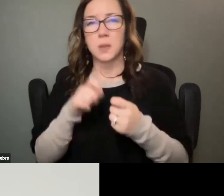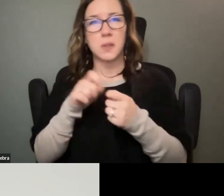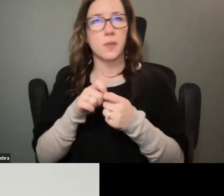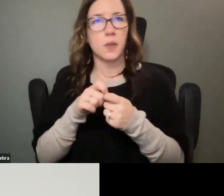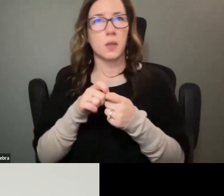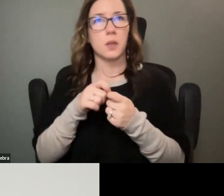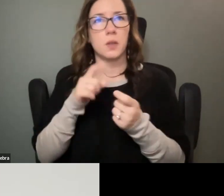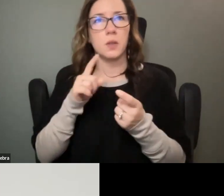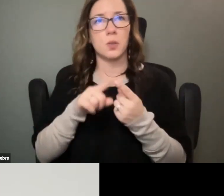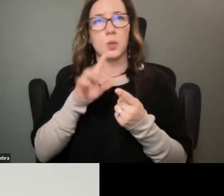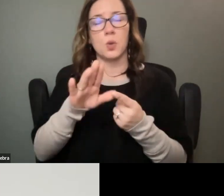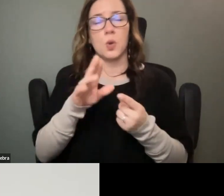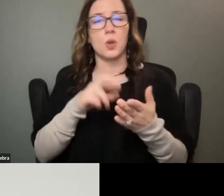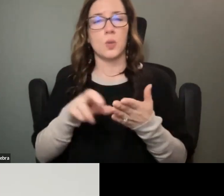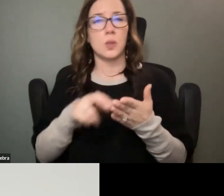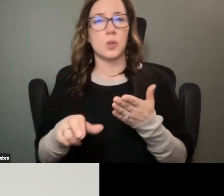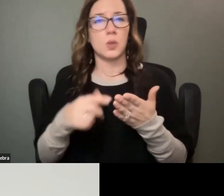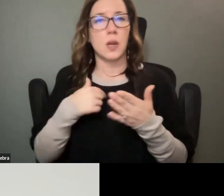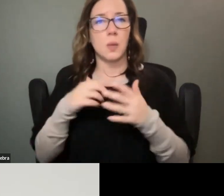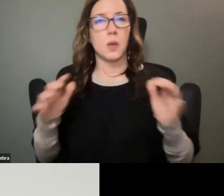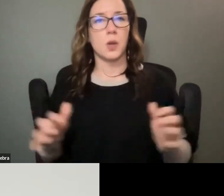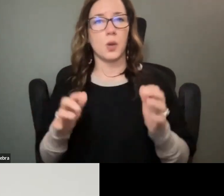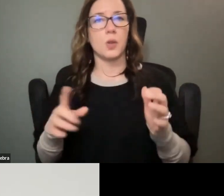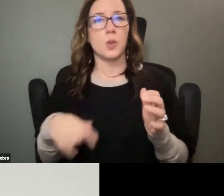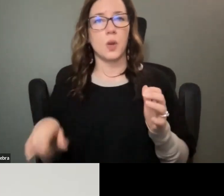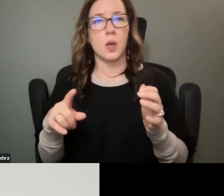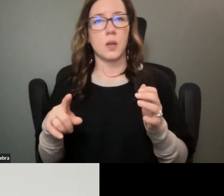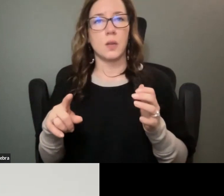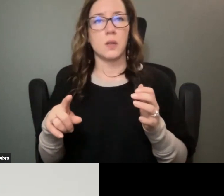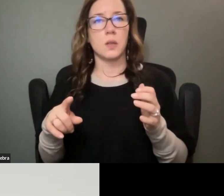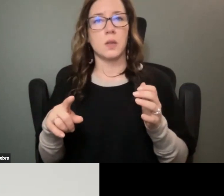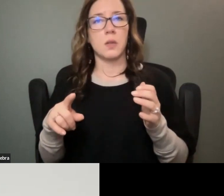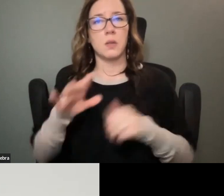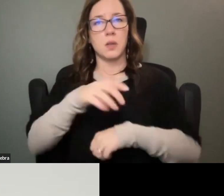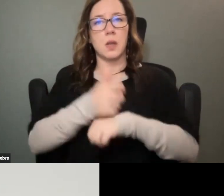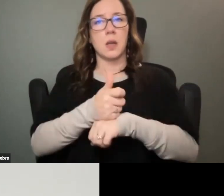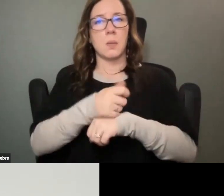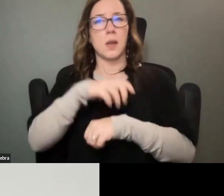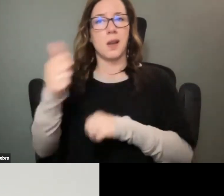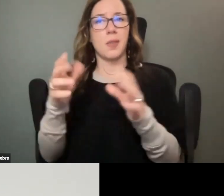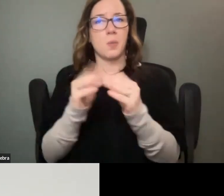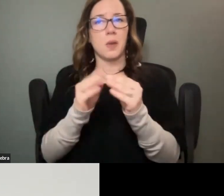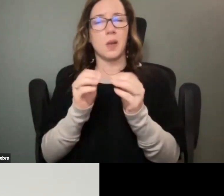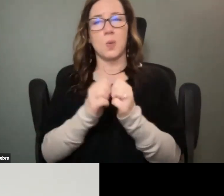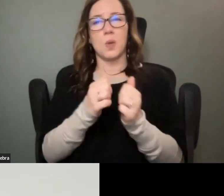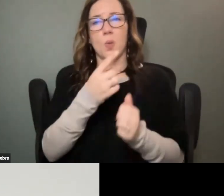what I would encourage you to do is maybe set up another meeting with